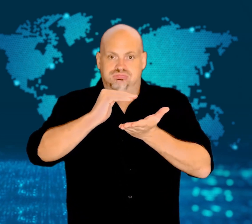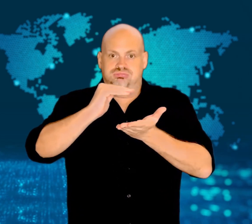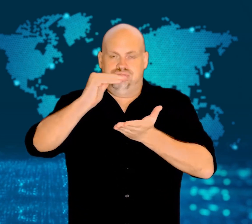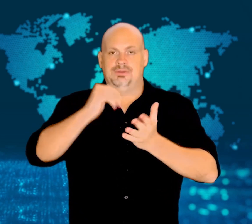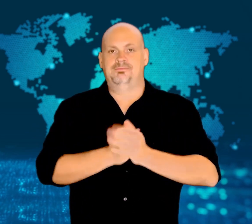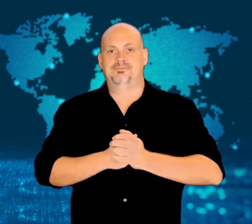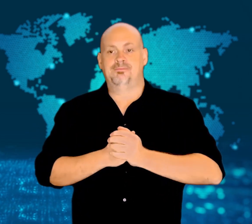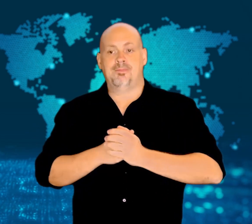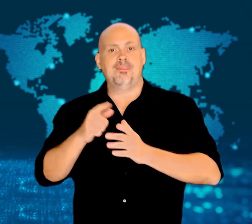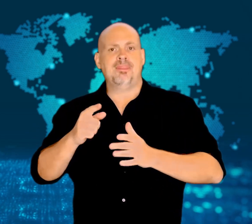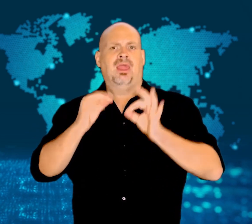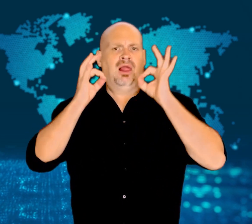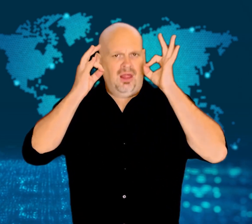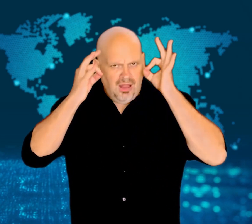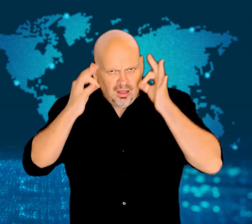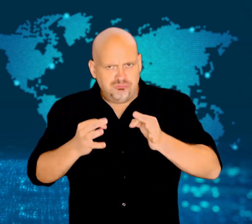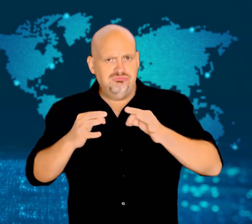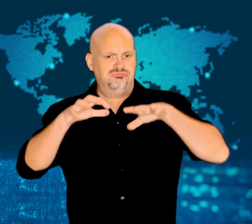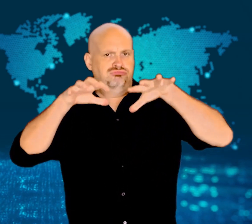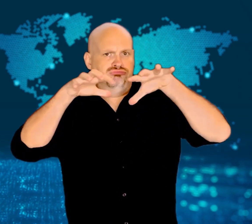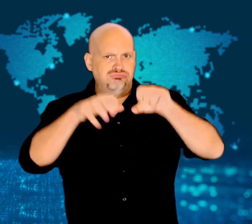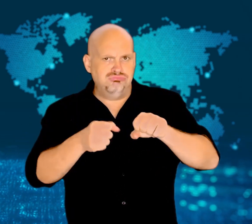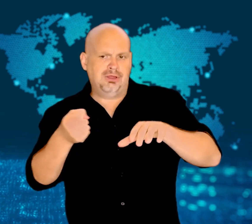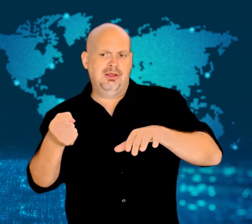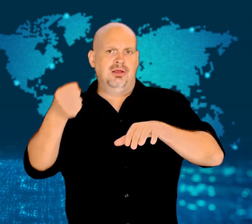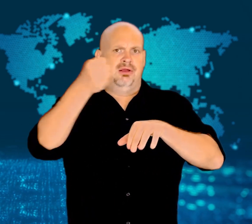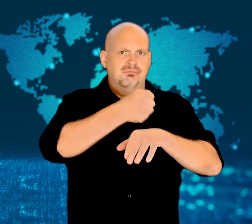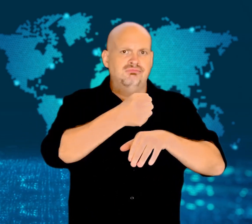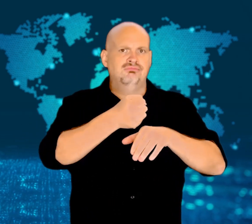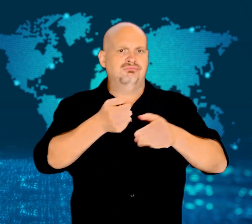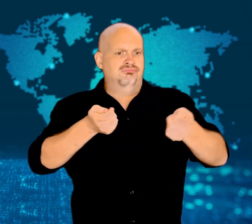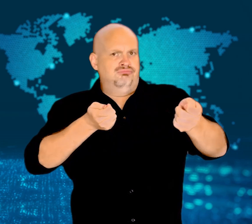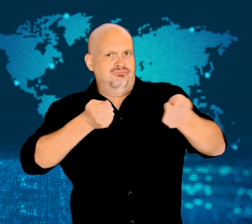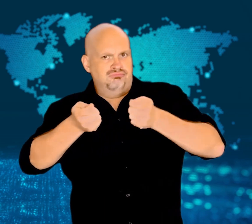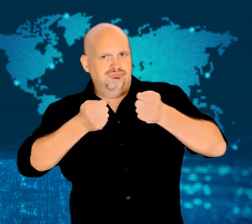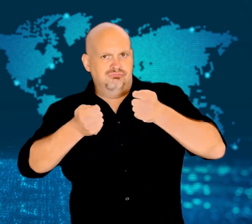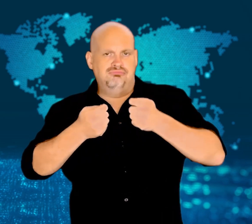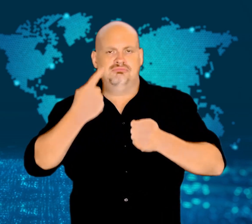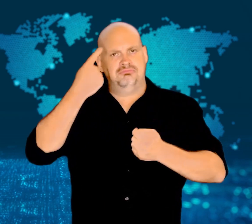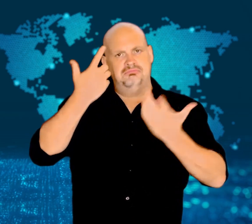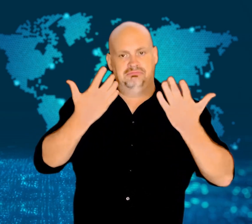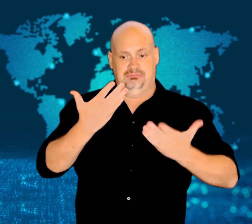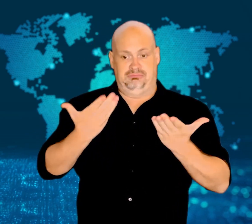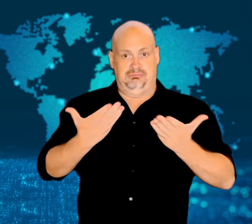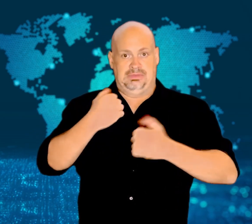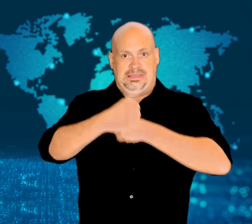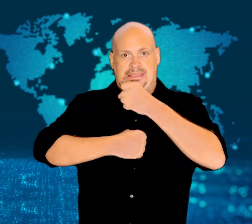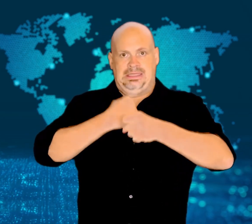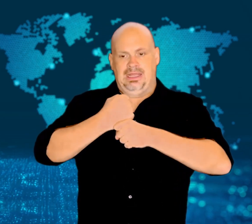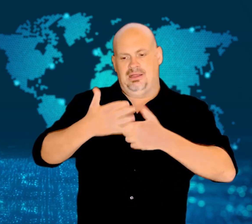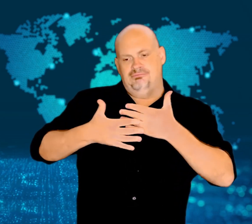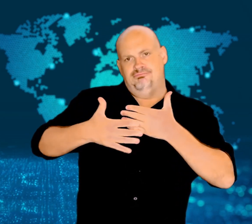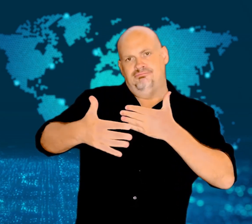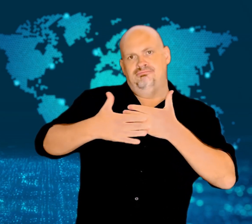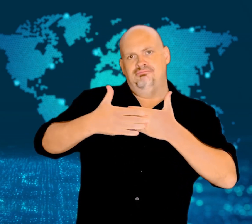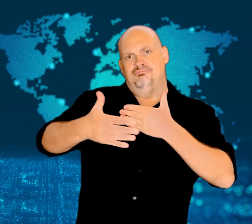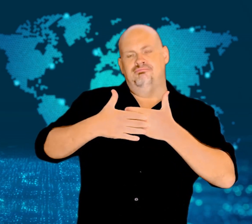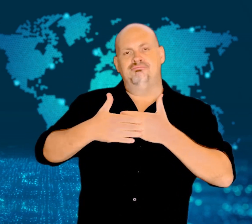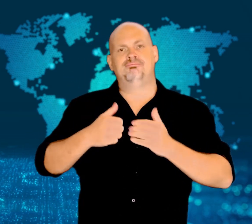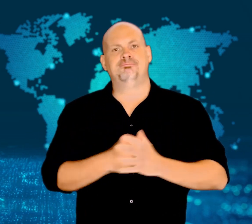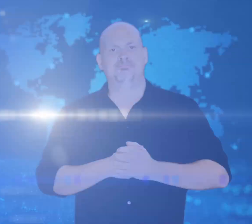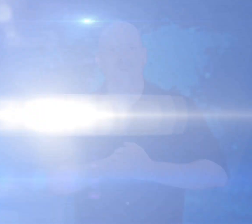The takeover is expected to be finalized later this year.